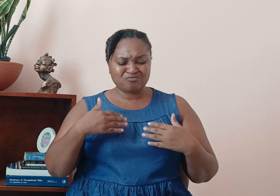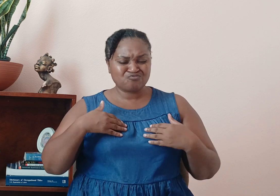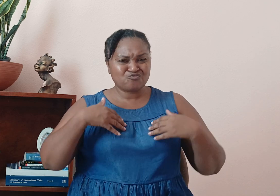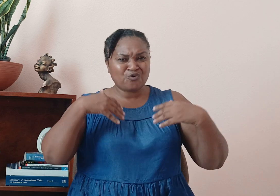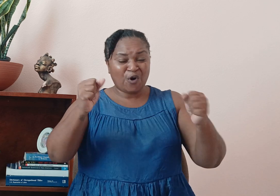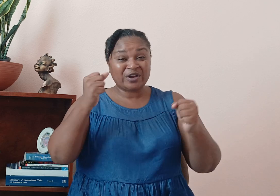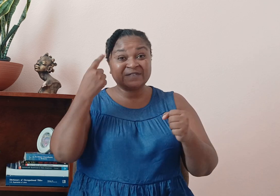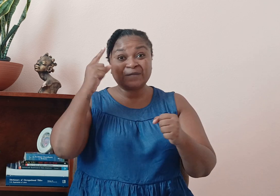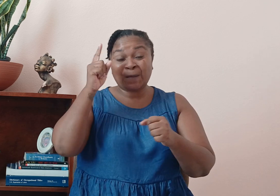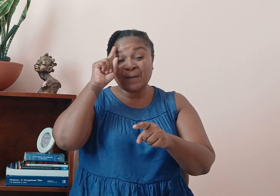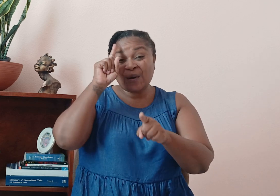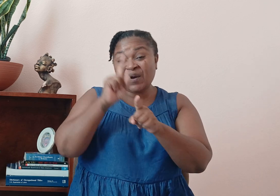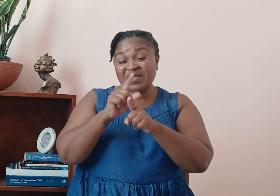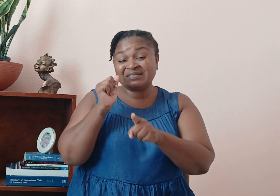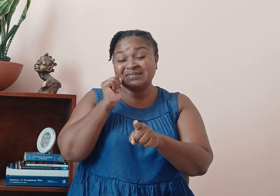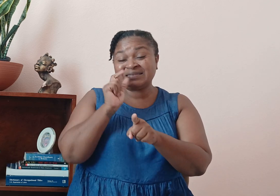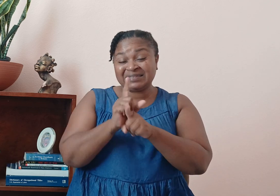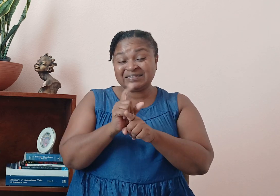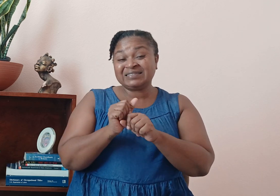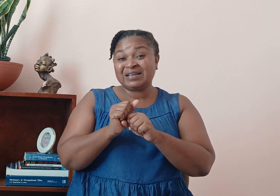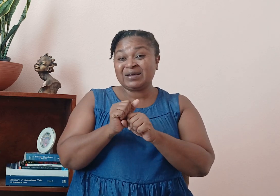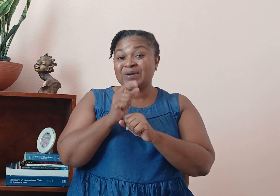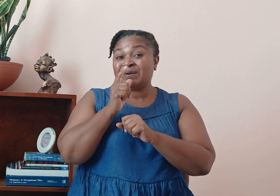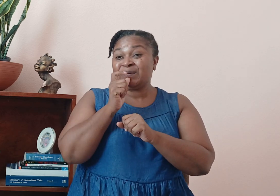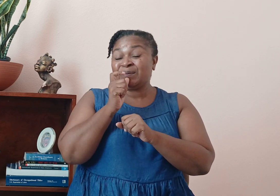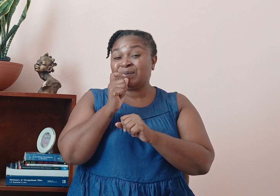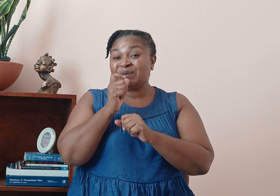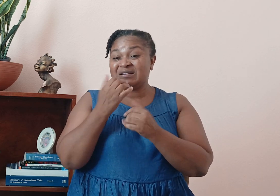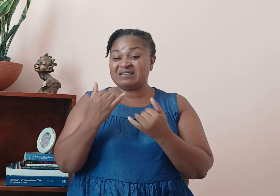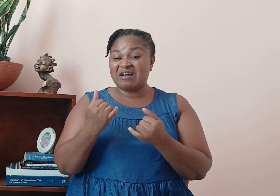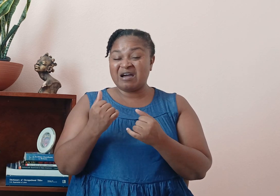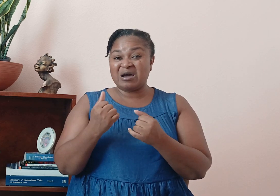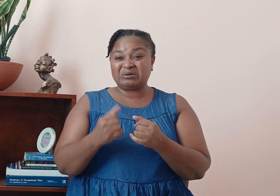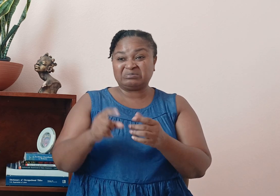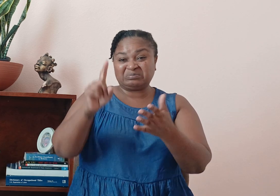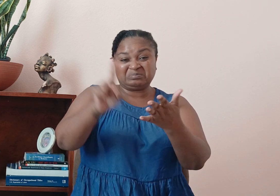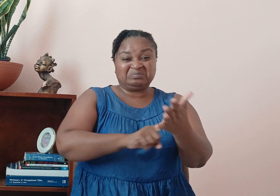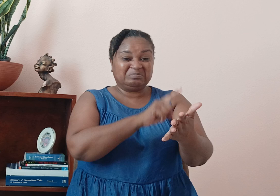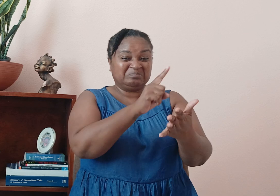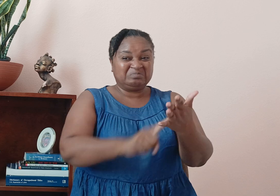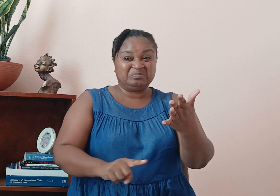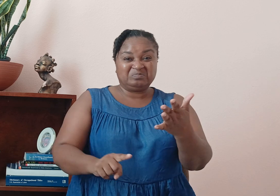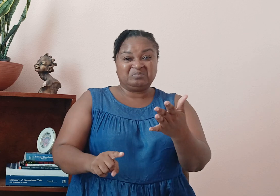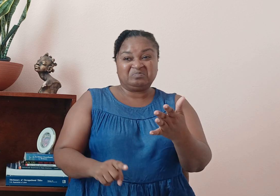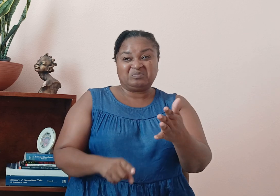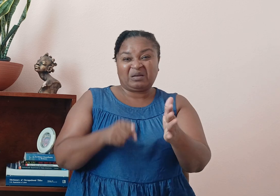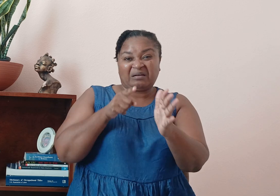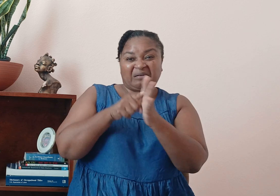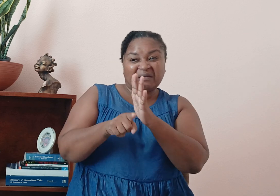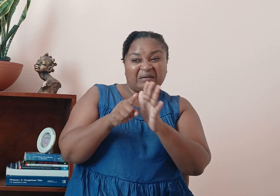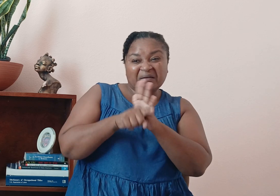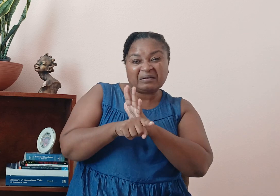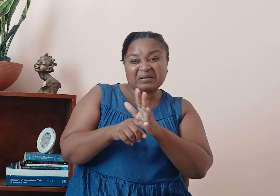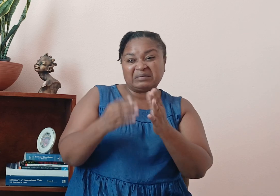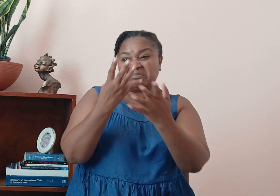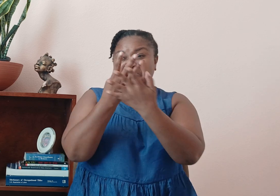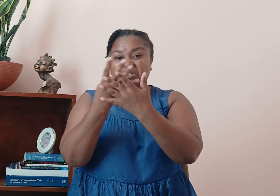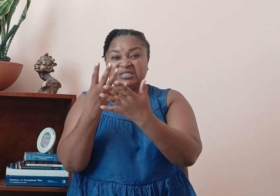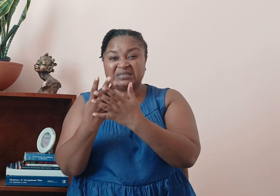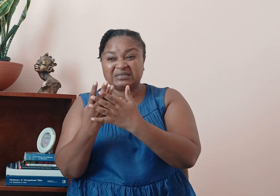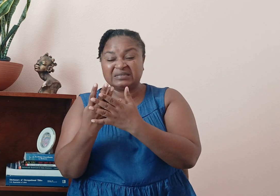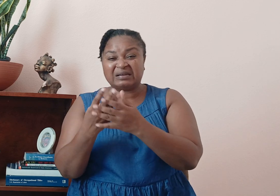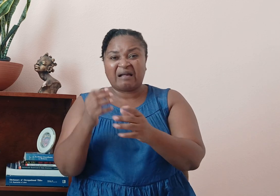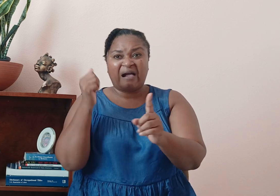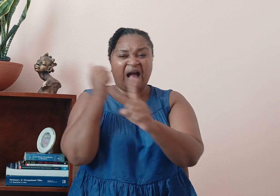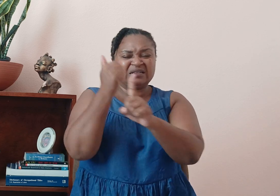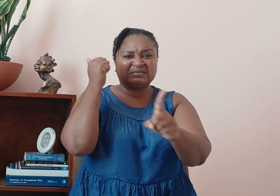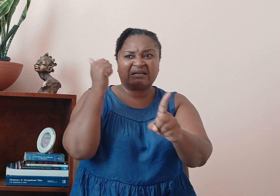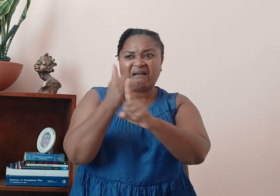brothers and sisters who are being persecuted, who are being imprisoned, who are being attacked for